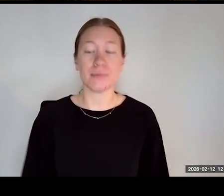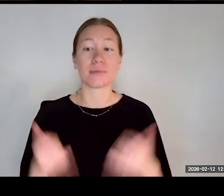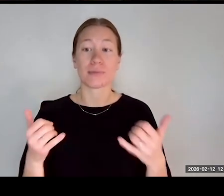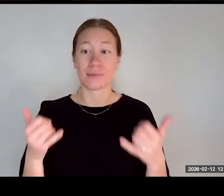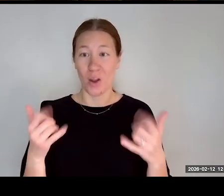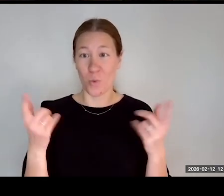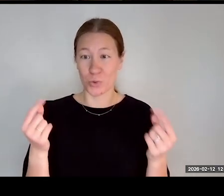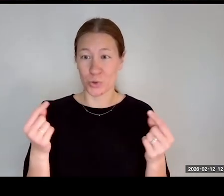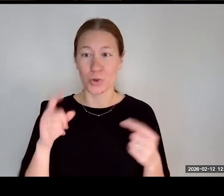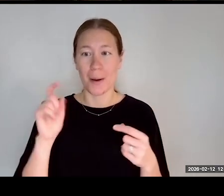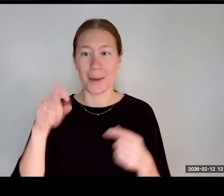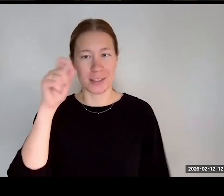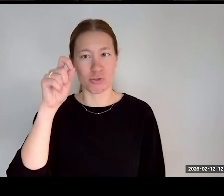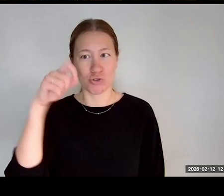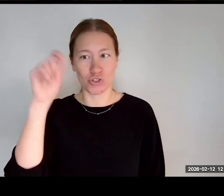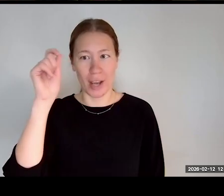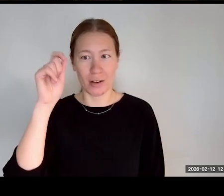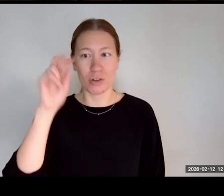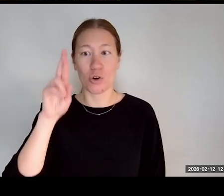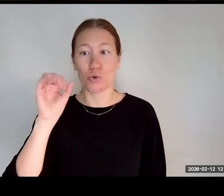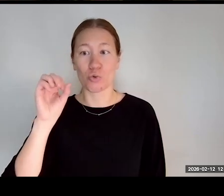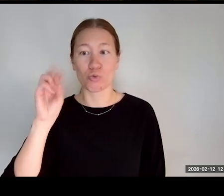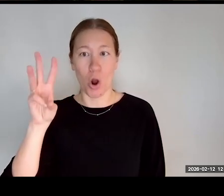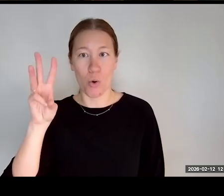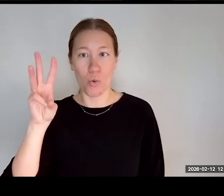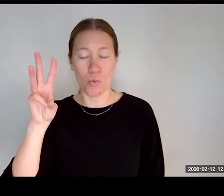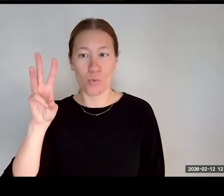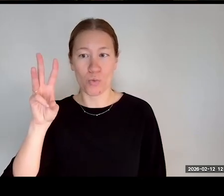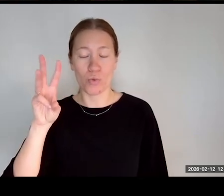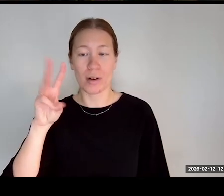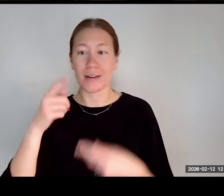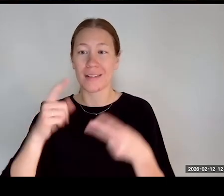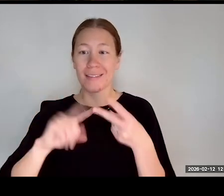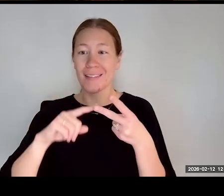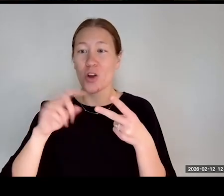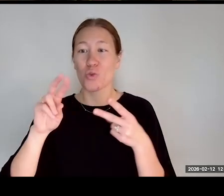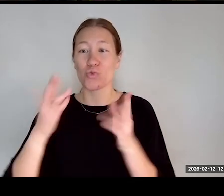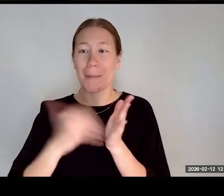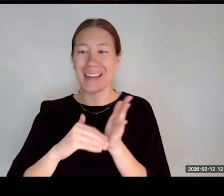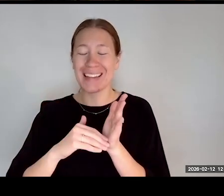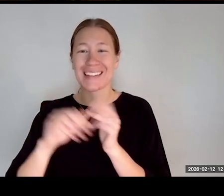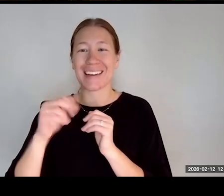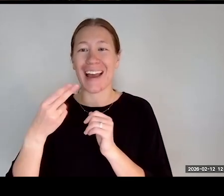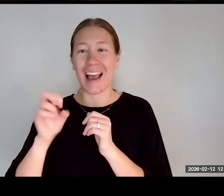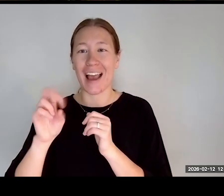select the checkbox in the row tab beside repeat as header row at the top of each page. This is what is going to designate this